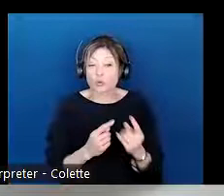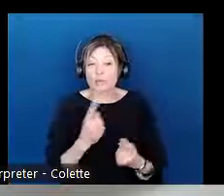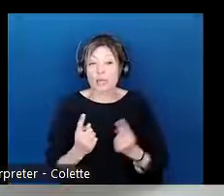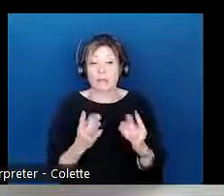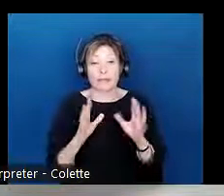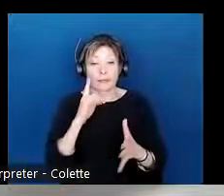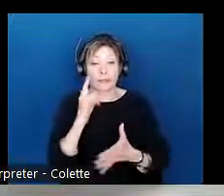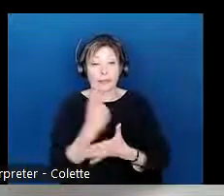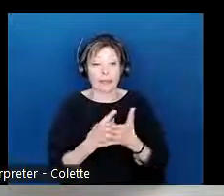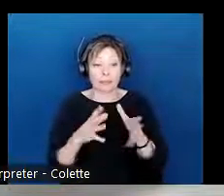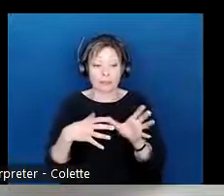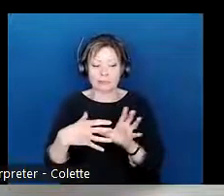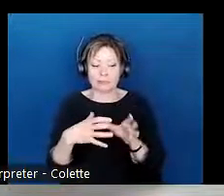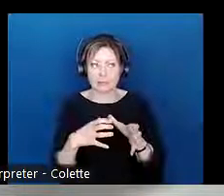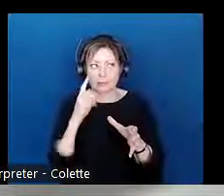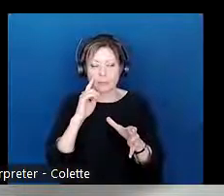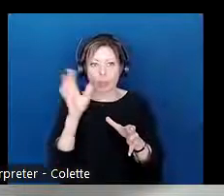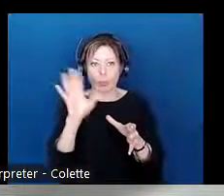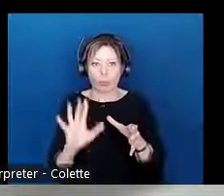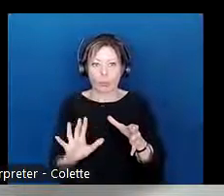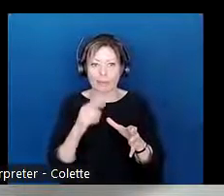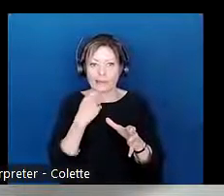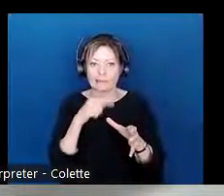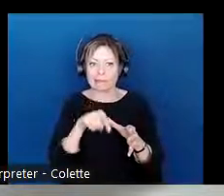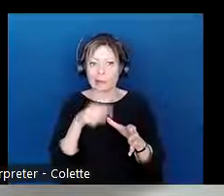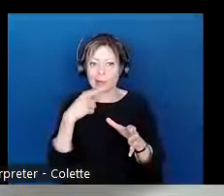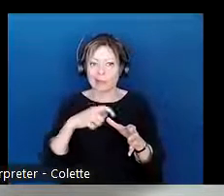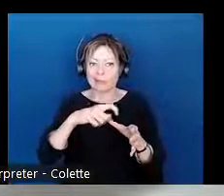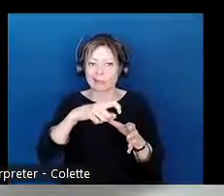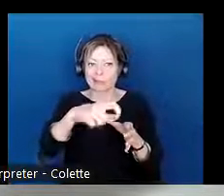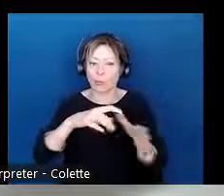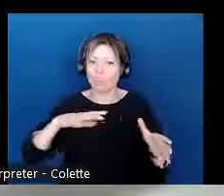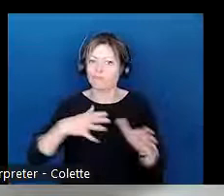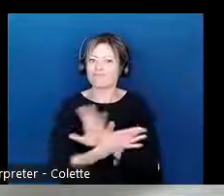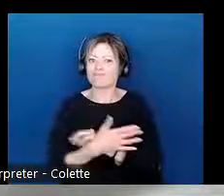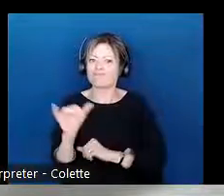going to survive outside in all our different weathers and thing and you know there's cat